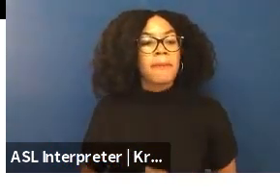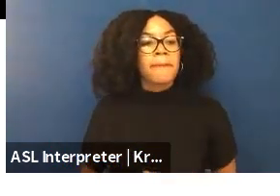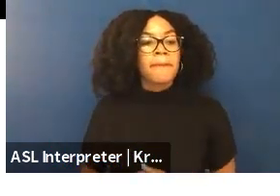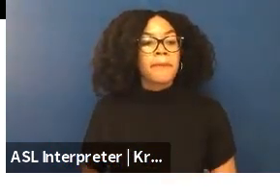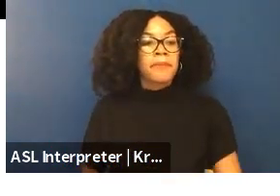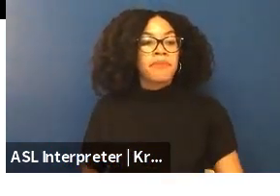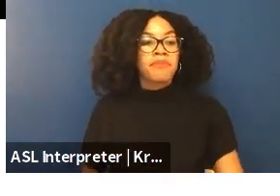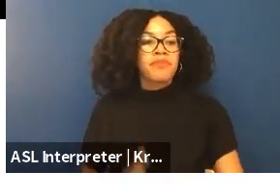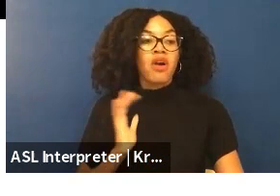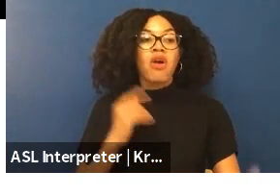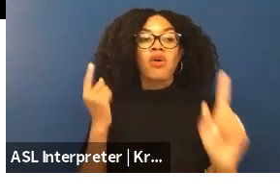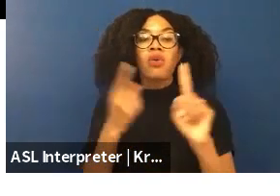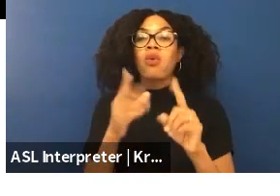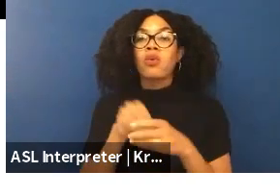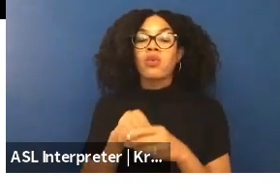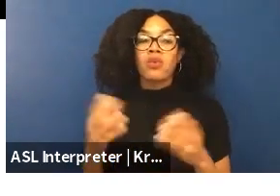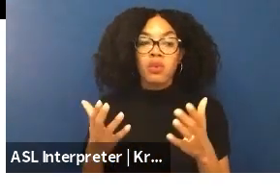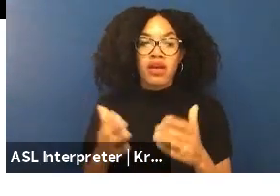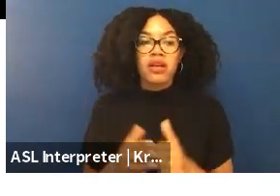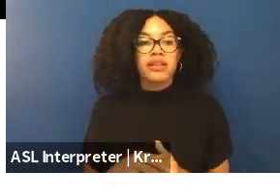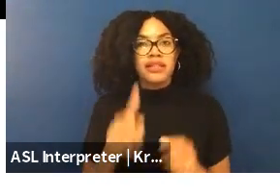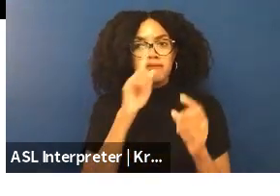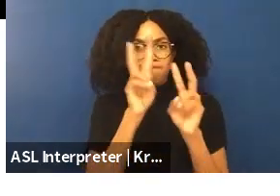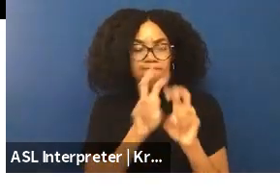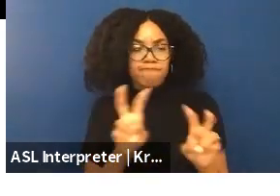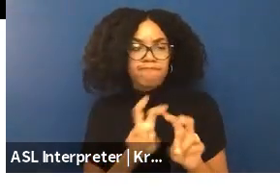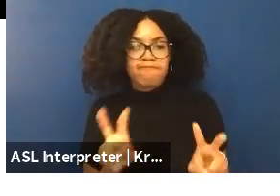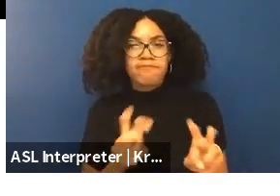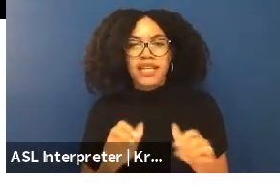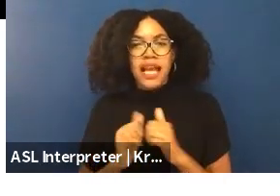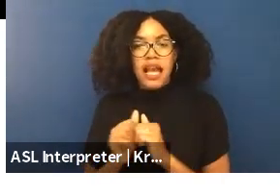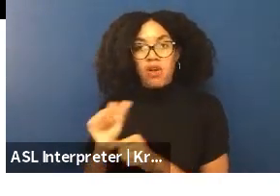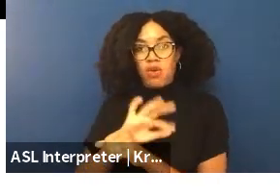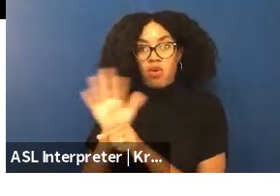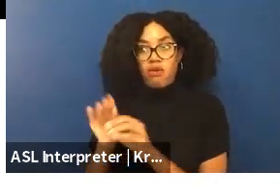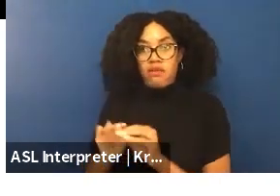Exploring how in reaction to the COVID-19 global pandemic, work at the periphery has been drawn